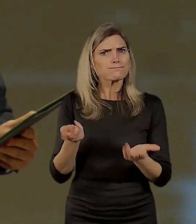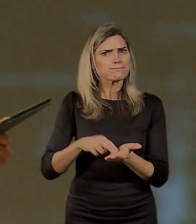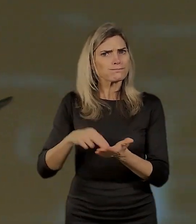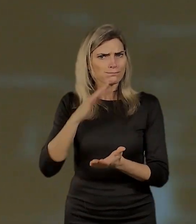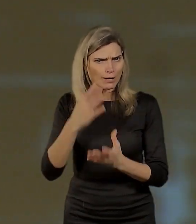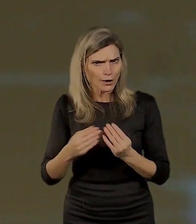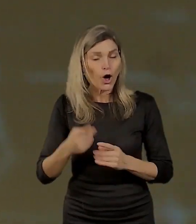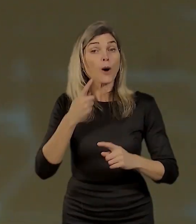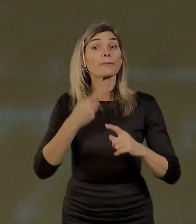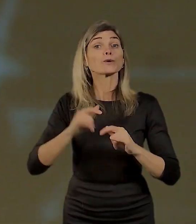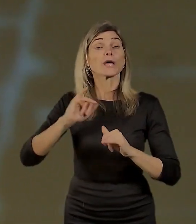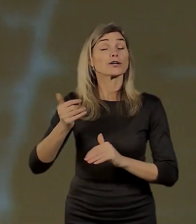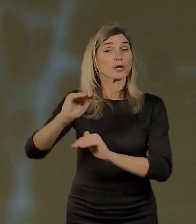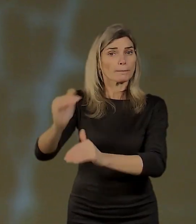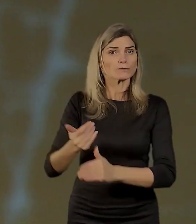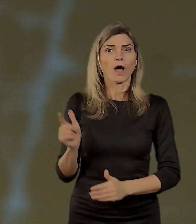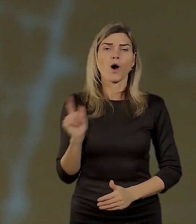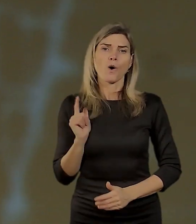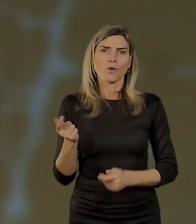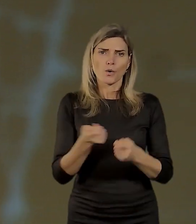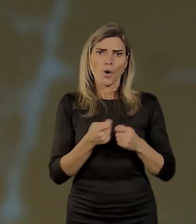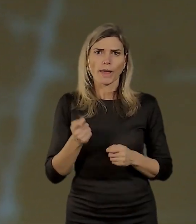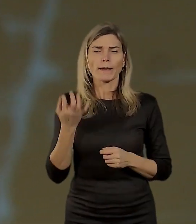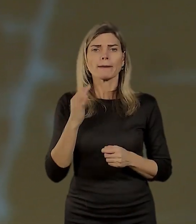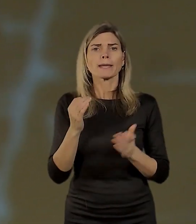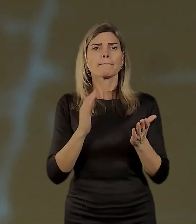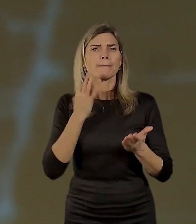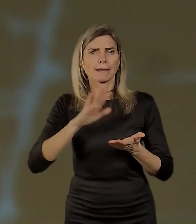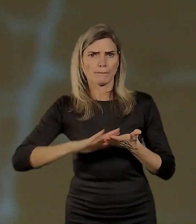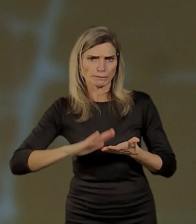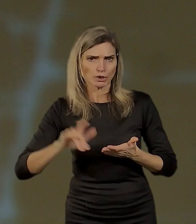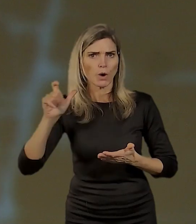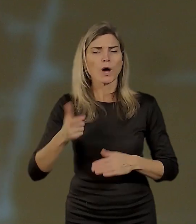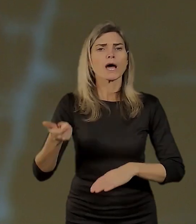And instead of the mayor, there is the deputy mayor, which is typical. Mr. Petr Šula.